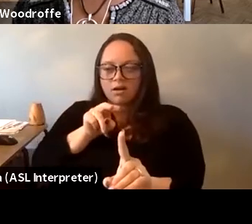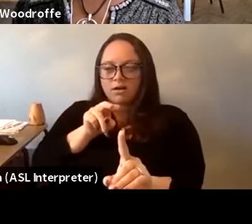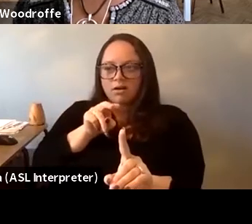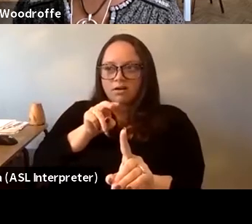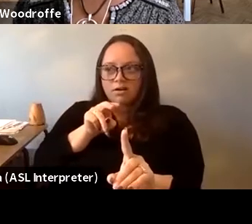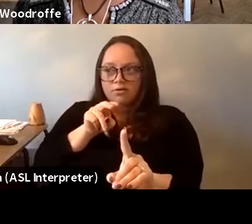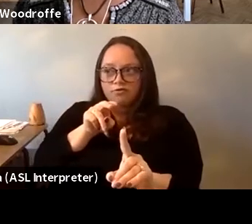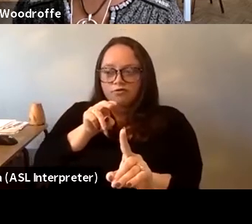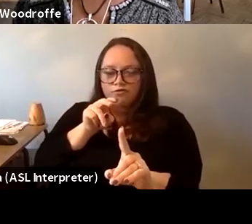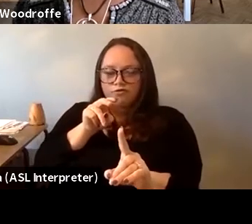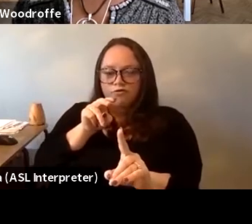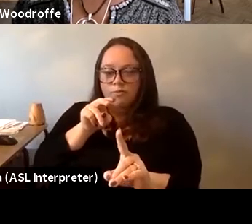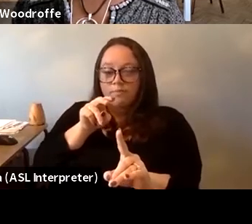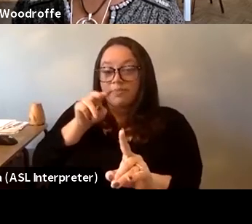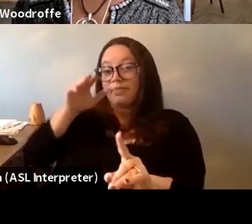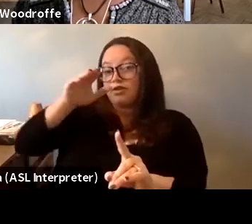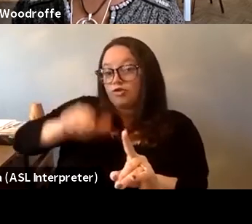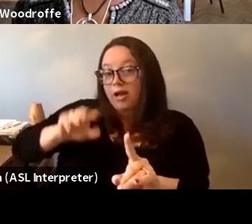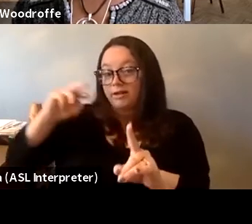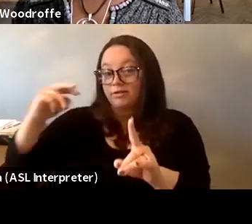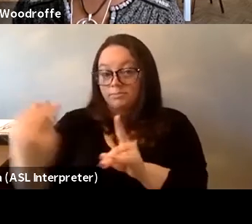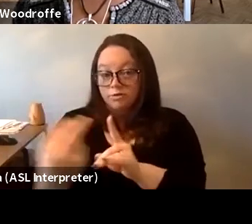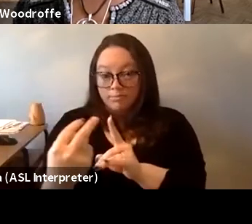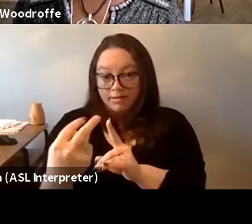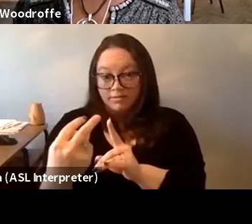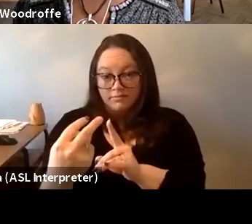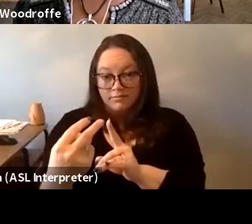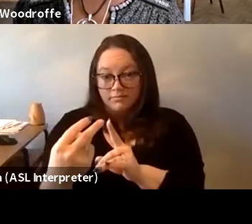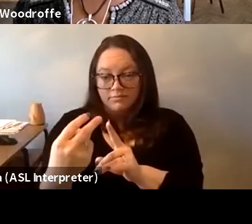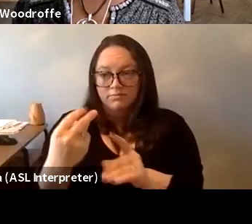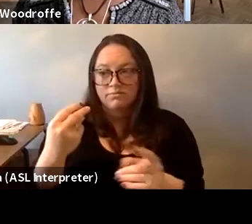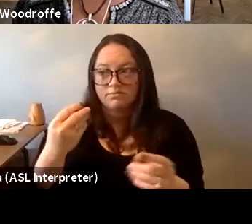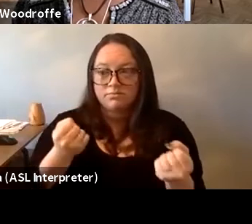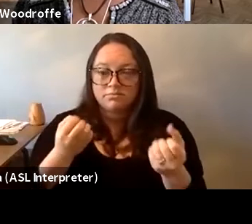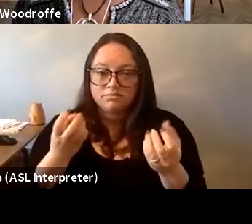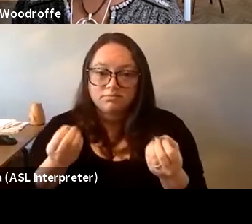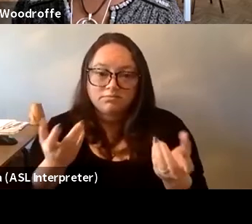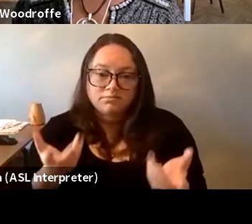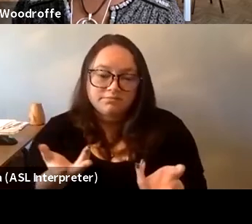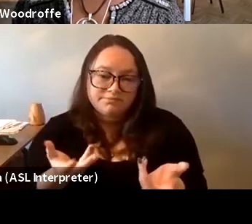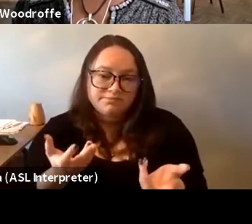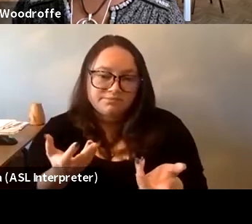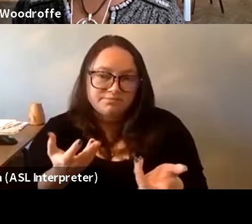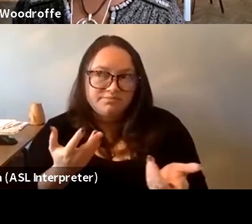perspective or what he's going through. So it's